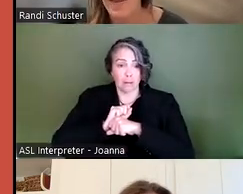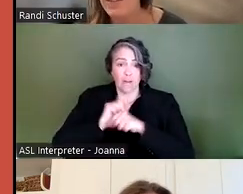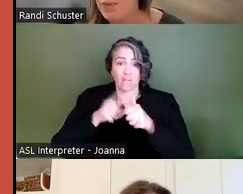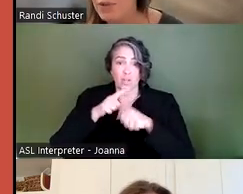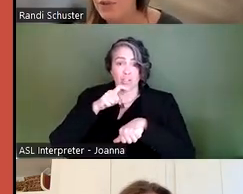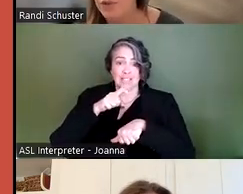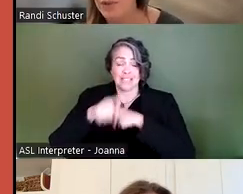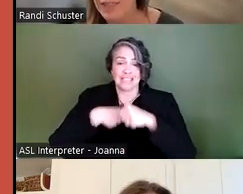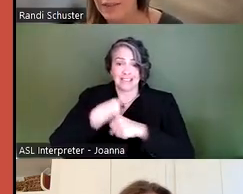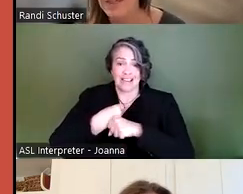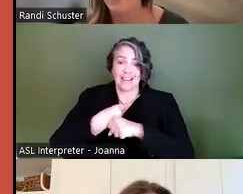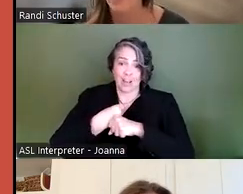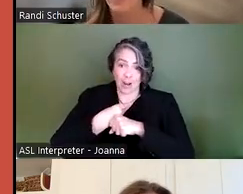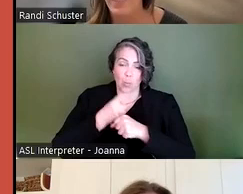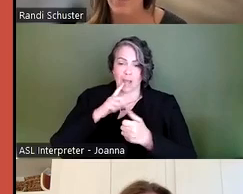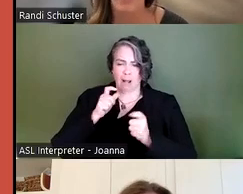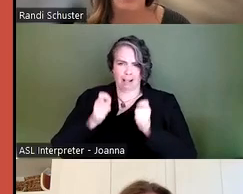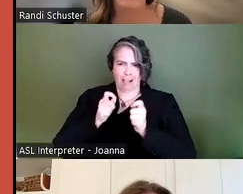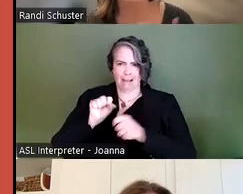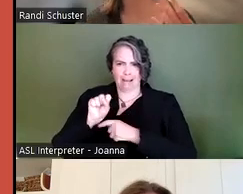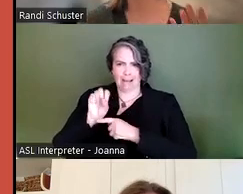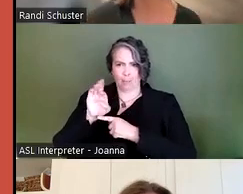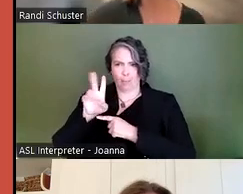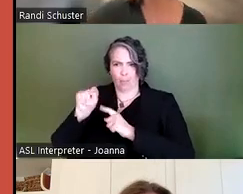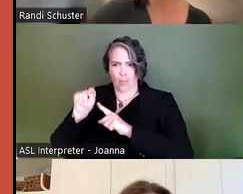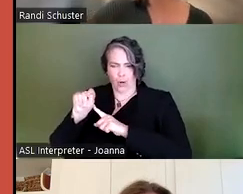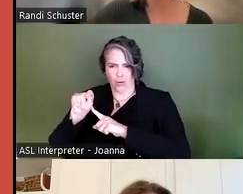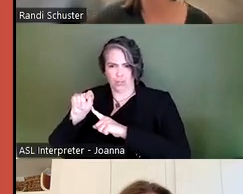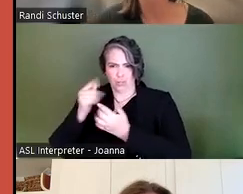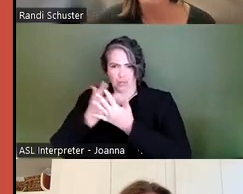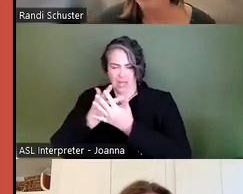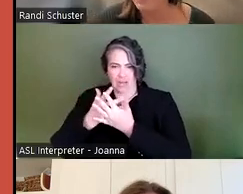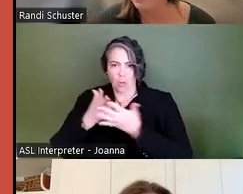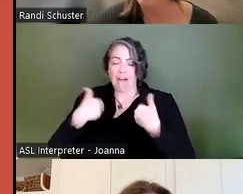SBIRT screening where we had what we're calling "youth wellness coaches." These are near-peers